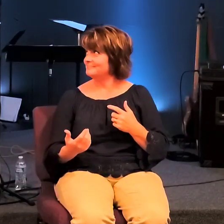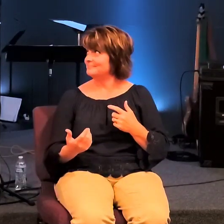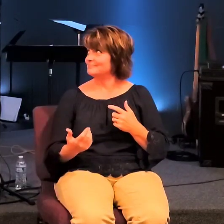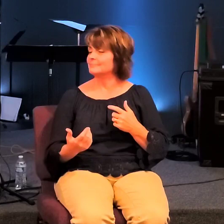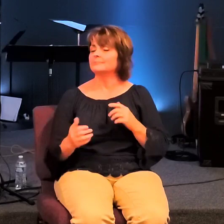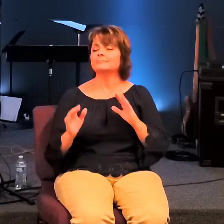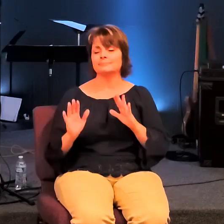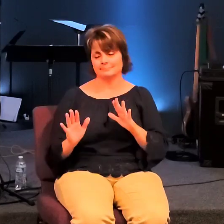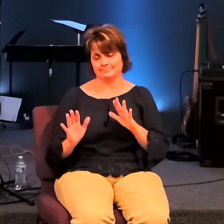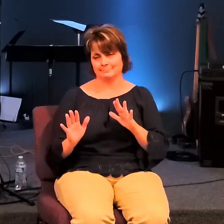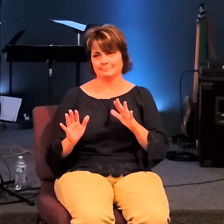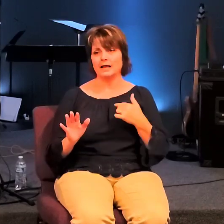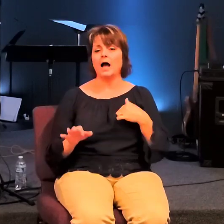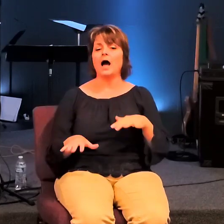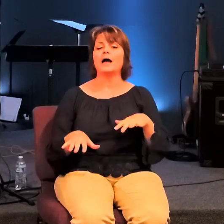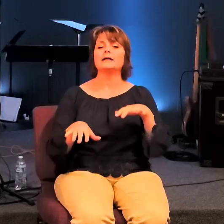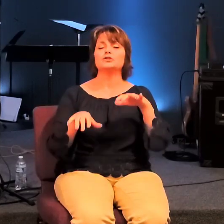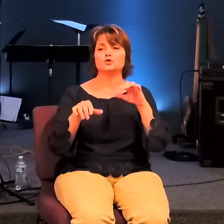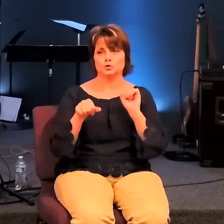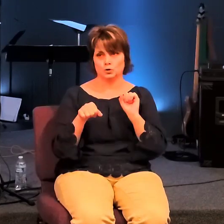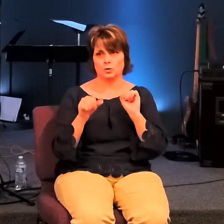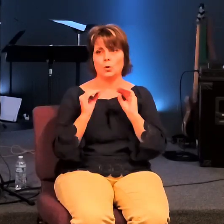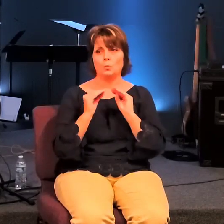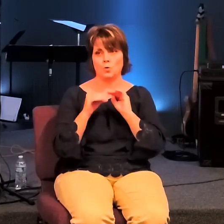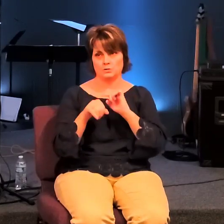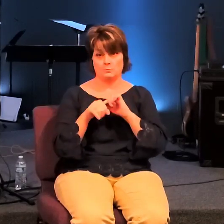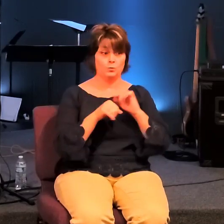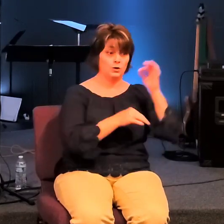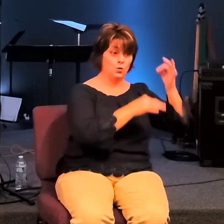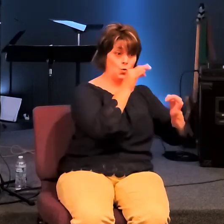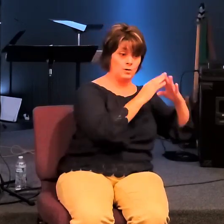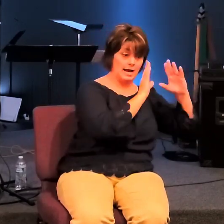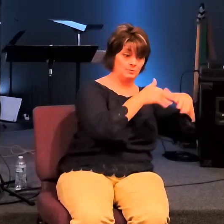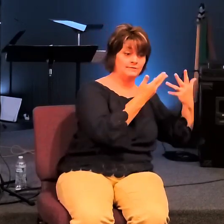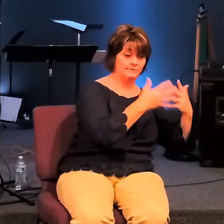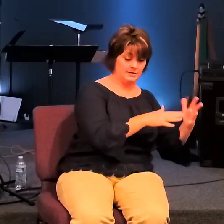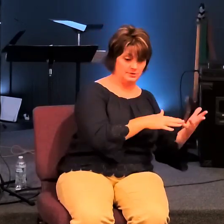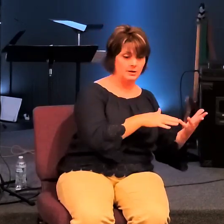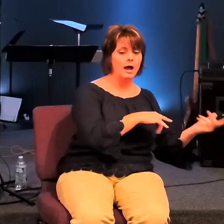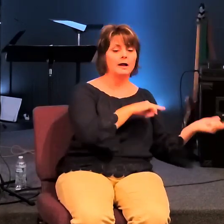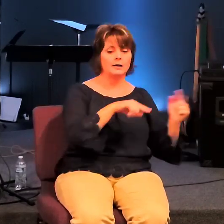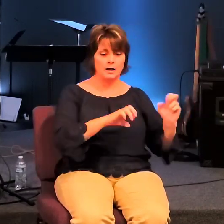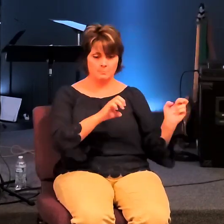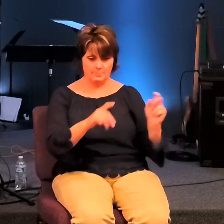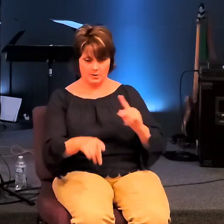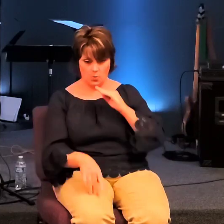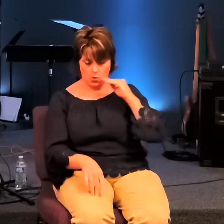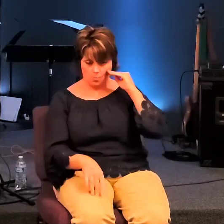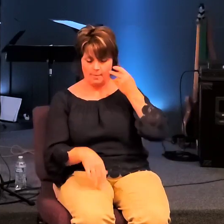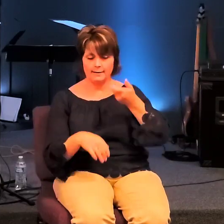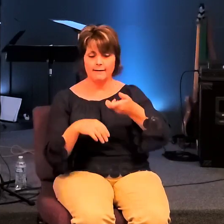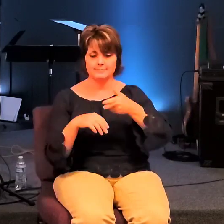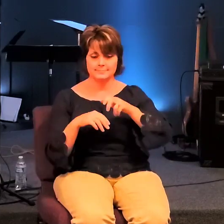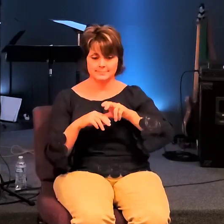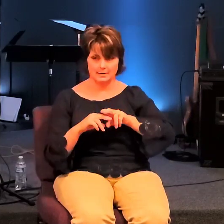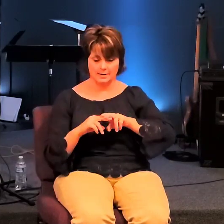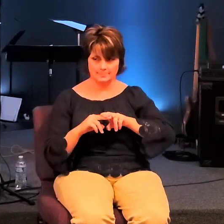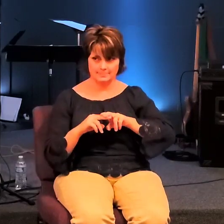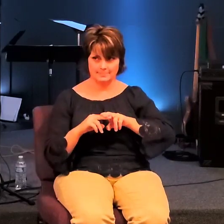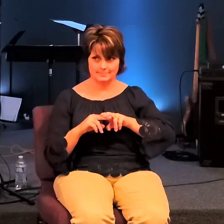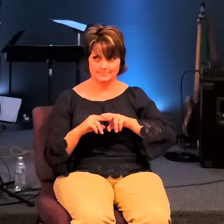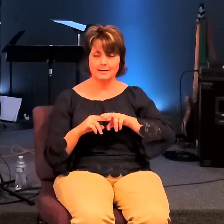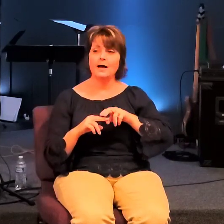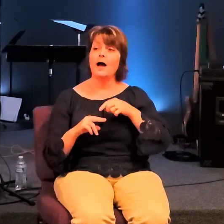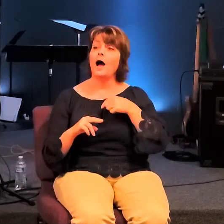time after I got back from the courthouse I sat down and I just trying to practice what